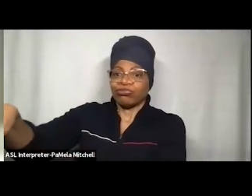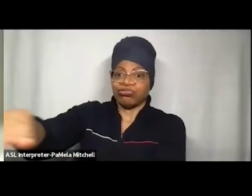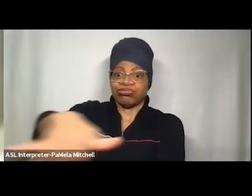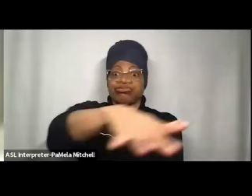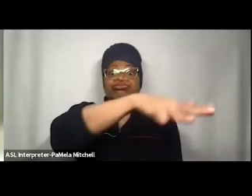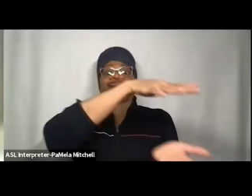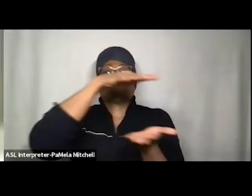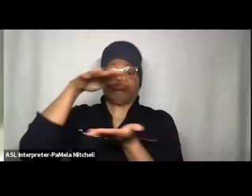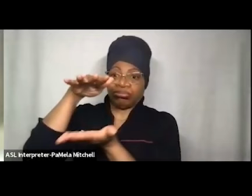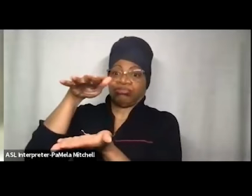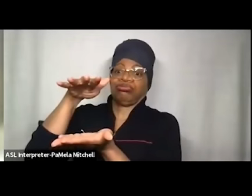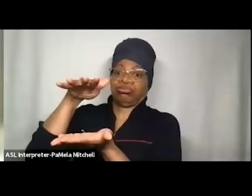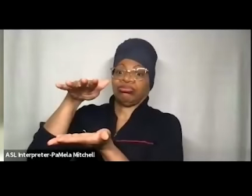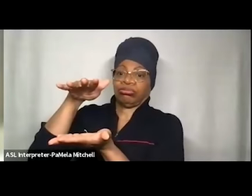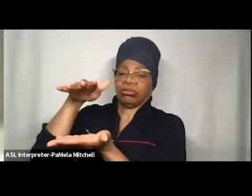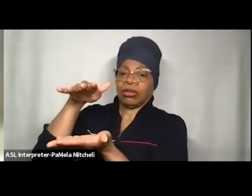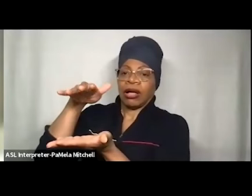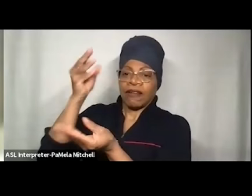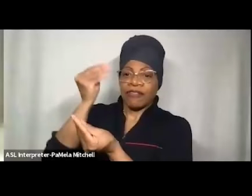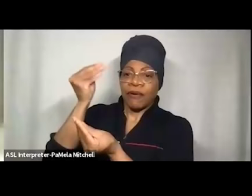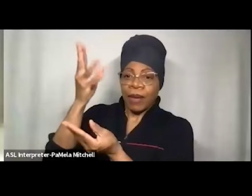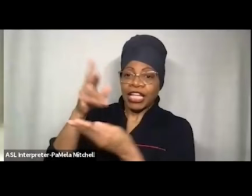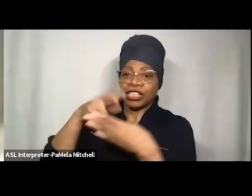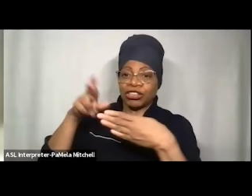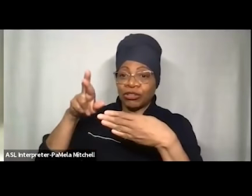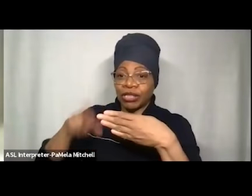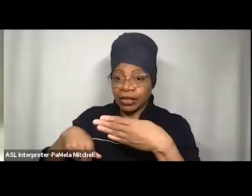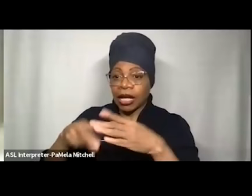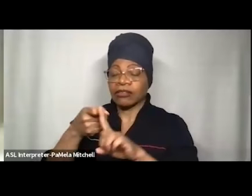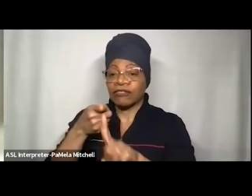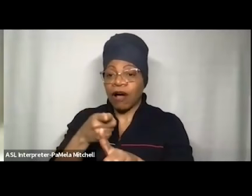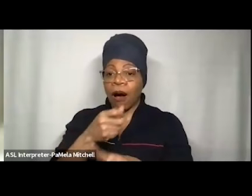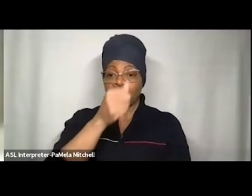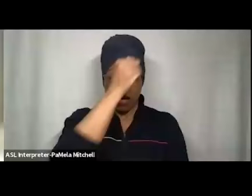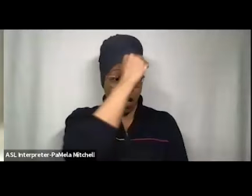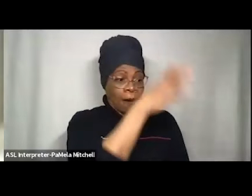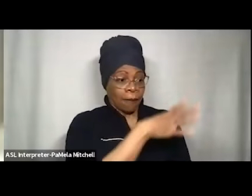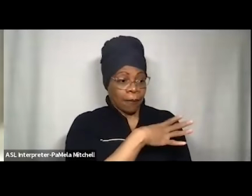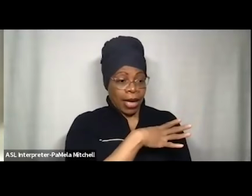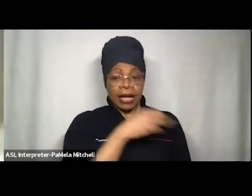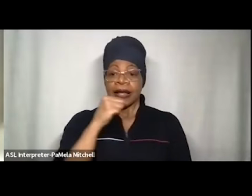of addiction severity index results from male and female inmates at the high rates